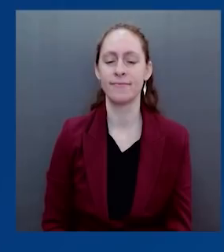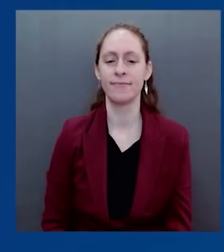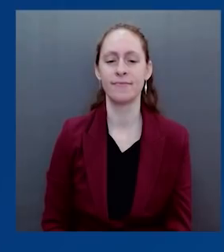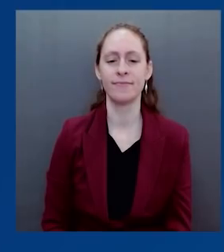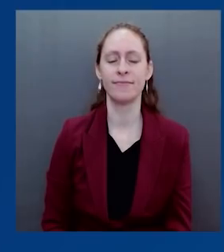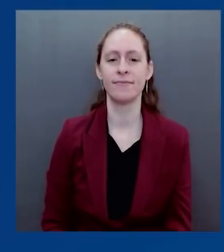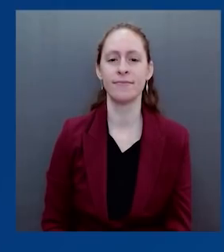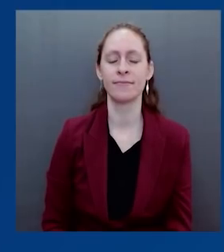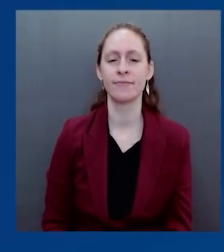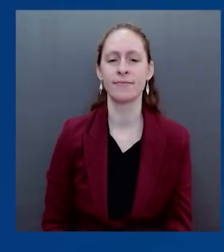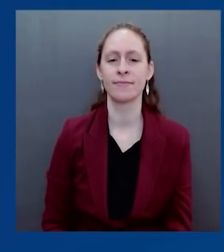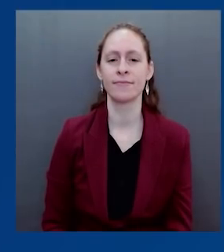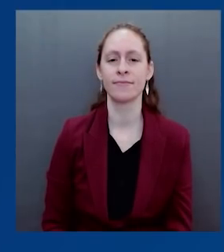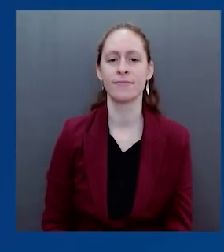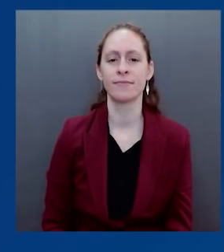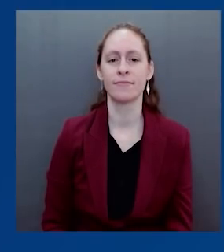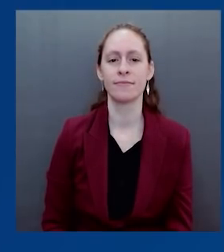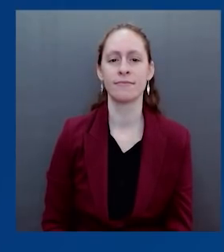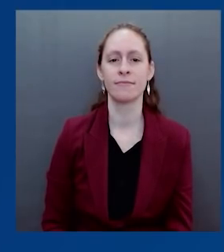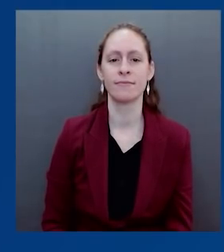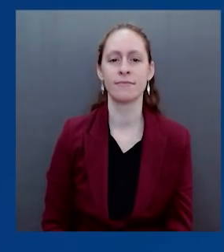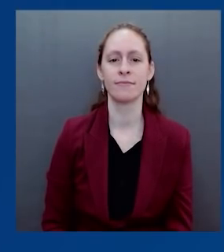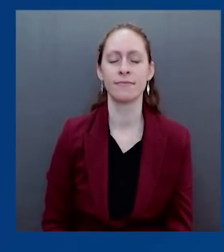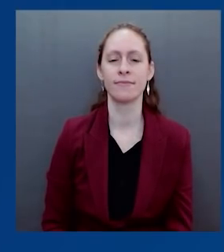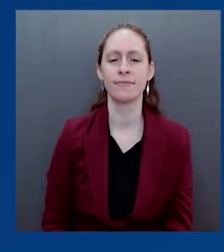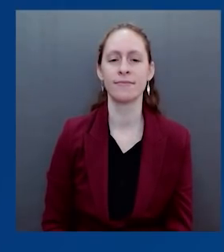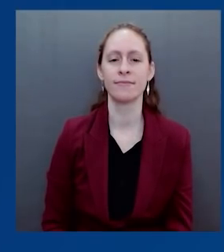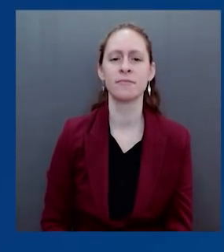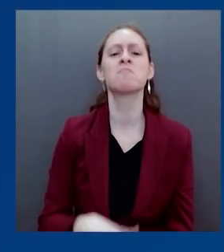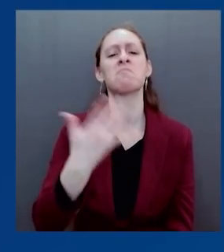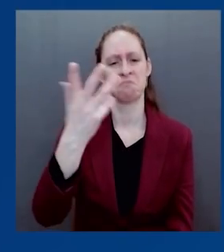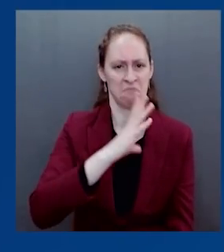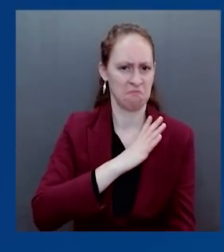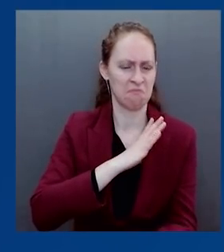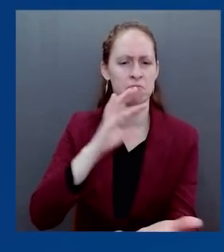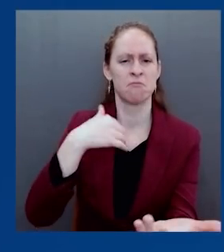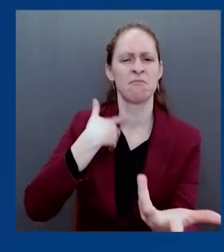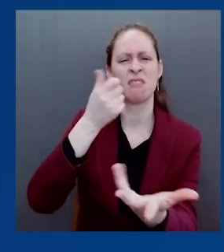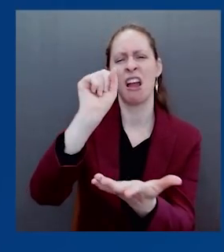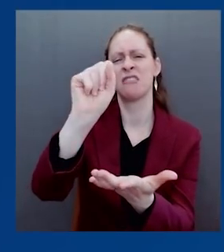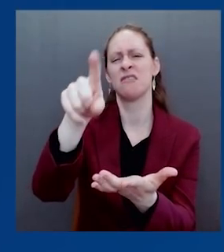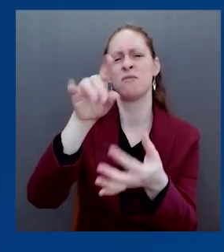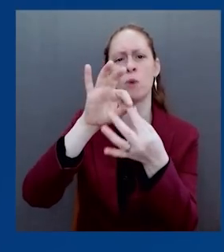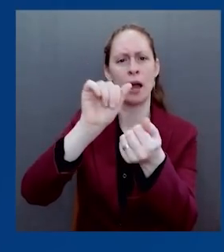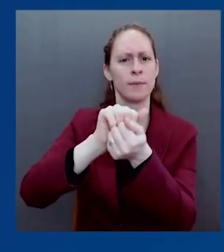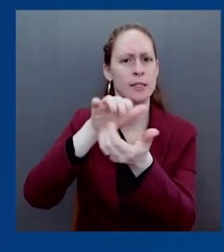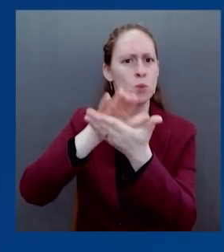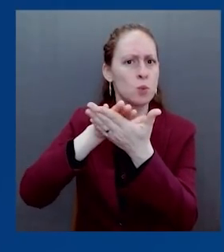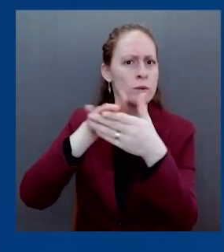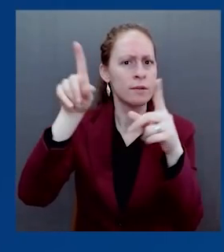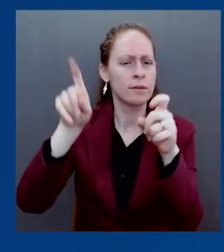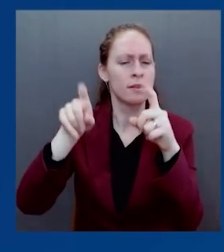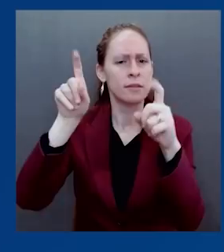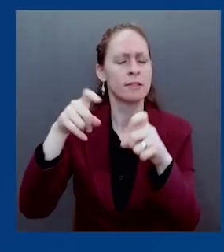My question is also on the school testing. We already saw $10 billion go out to schools for testing,